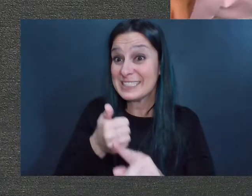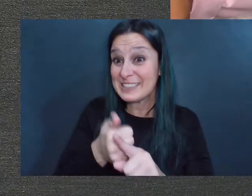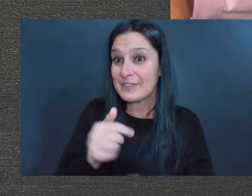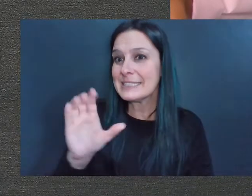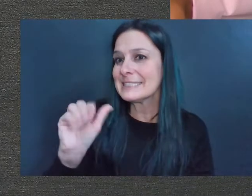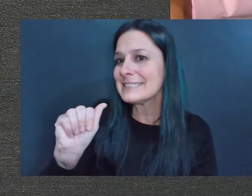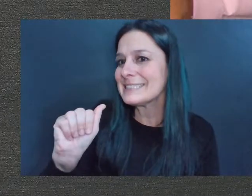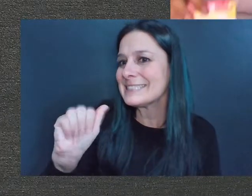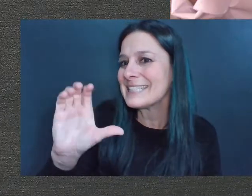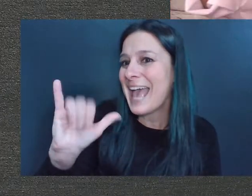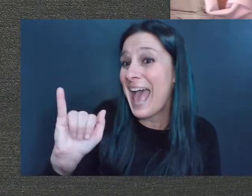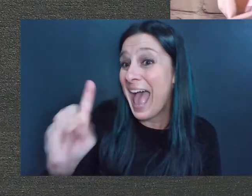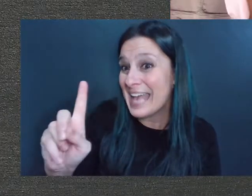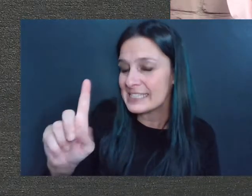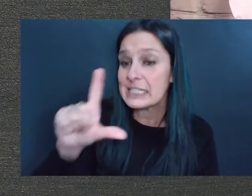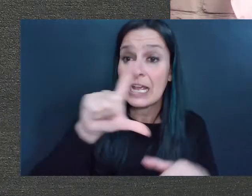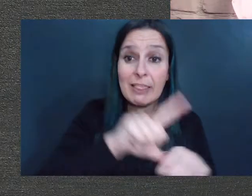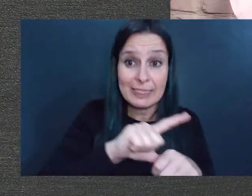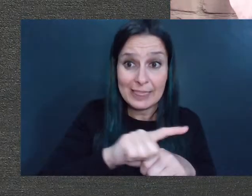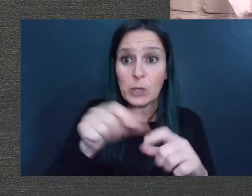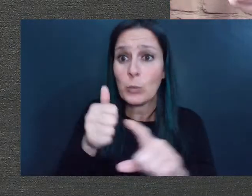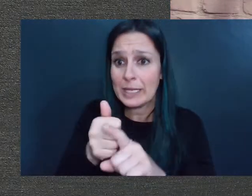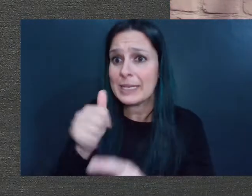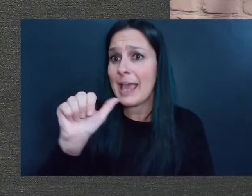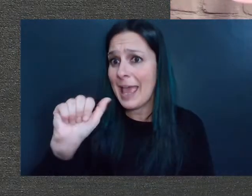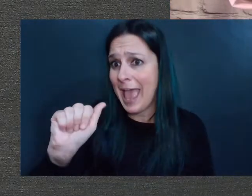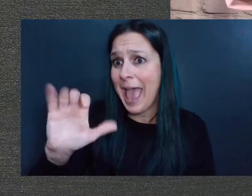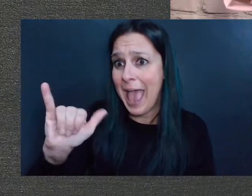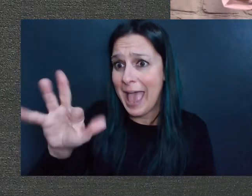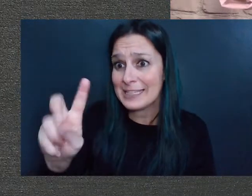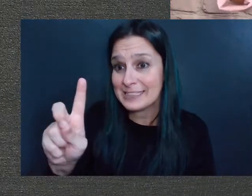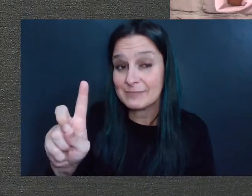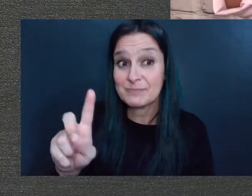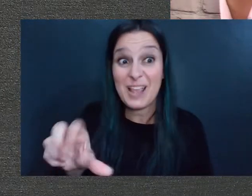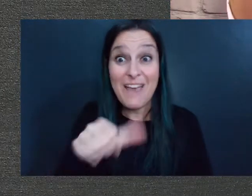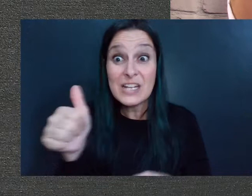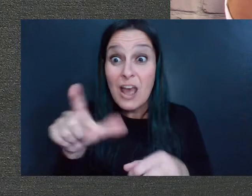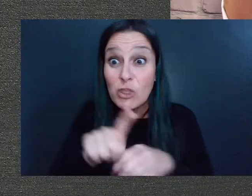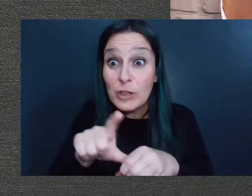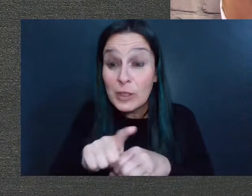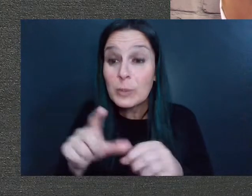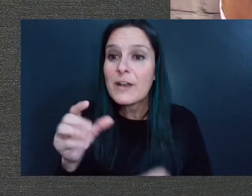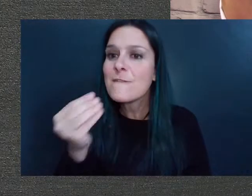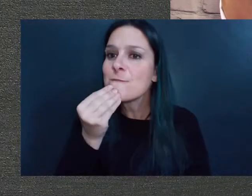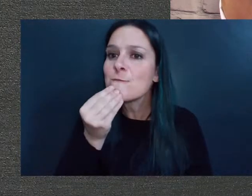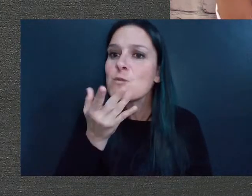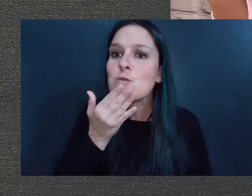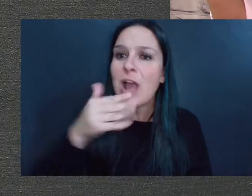And I also have another liquid it's food coloring. And I already put some food coloring